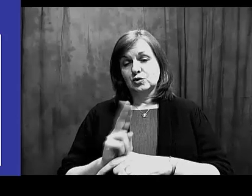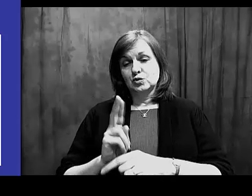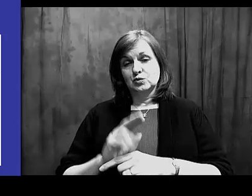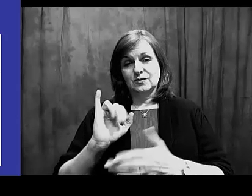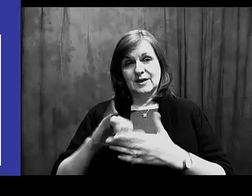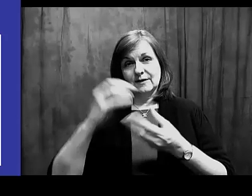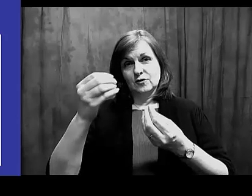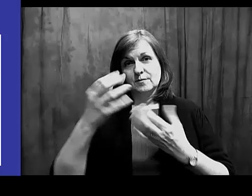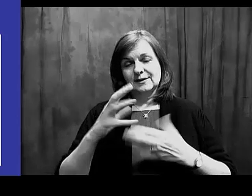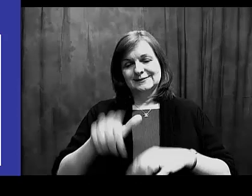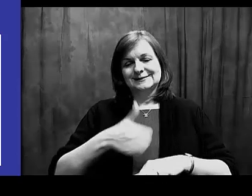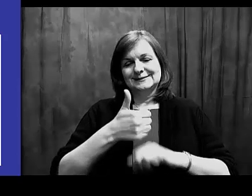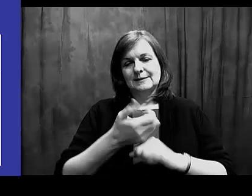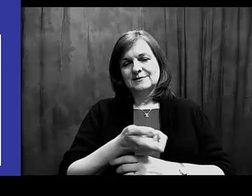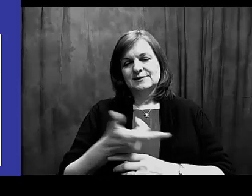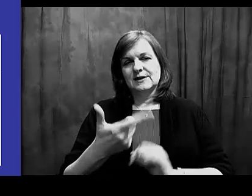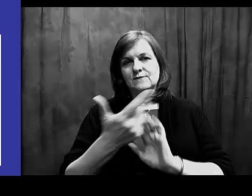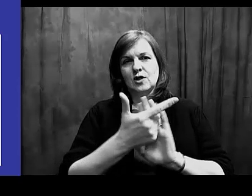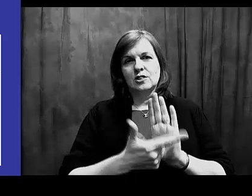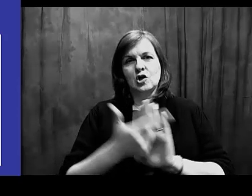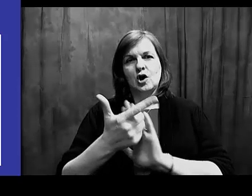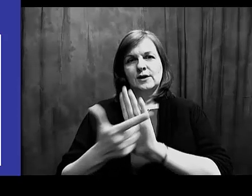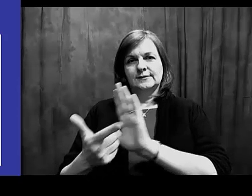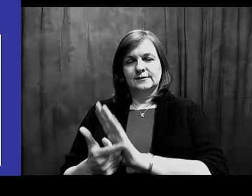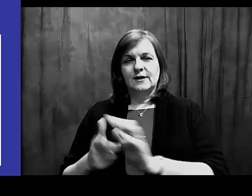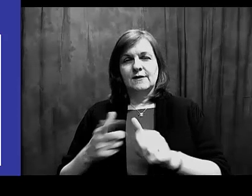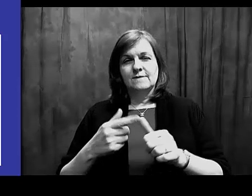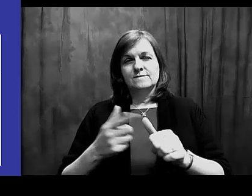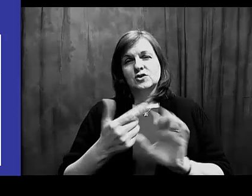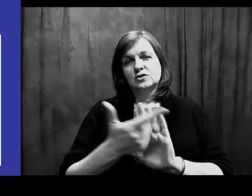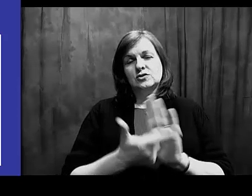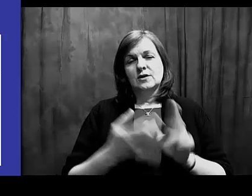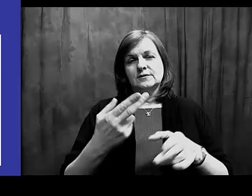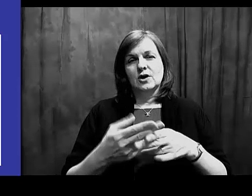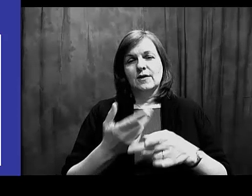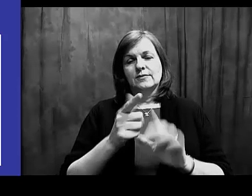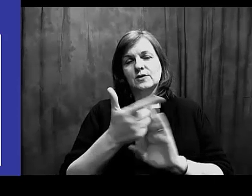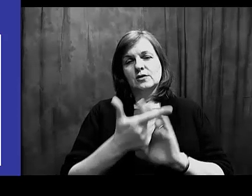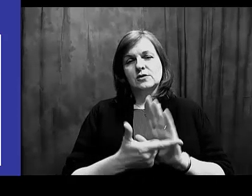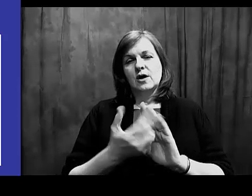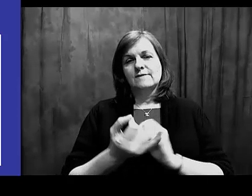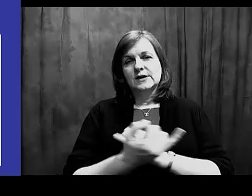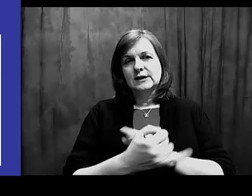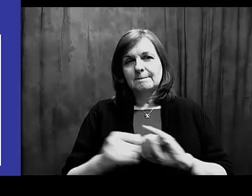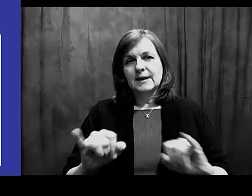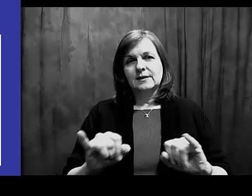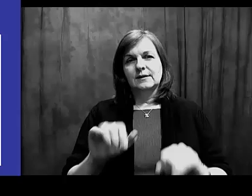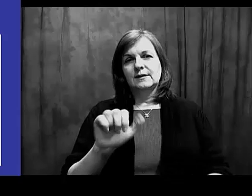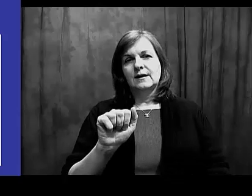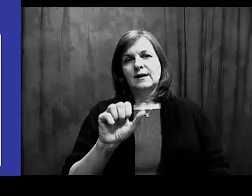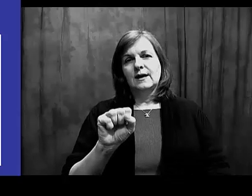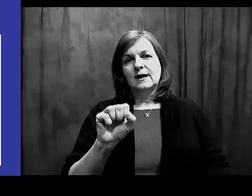to develop several sets of laws the first one is the Law of Independent Assortment